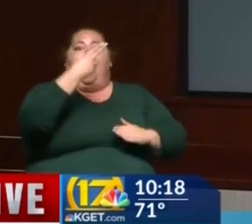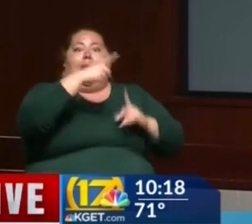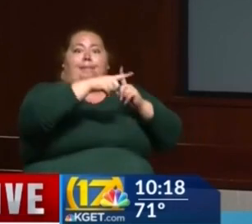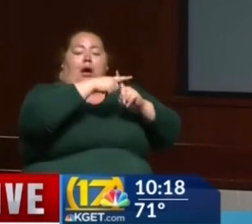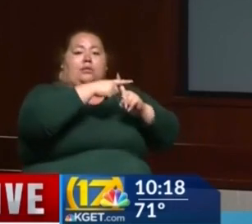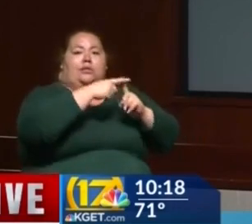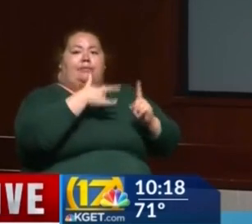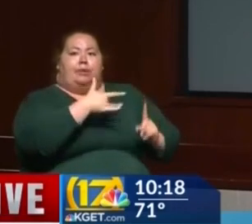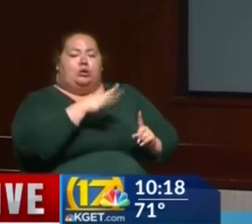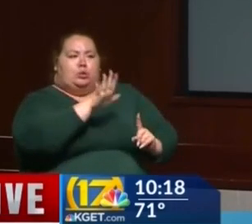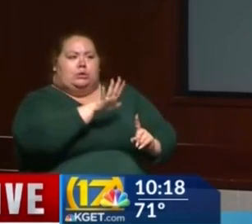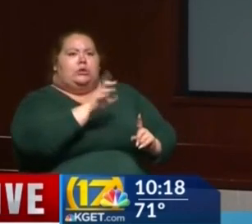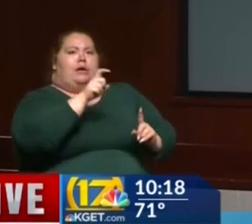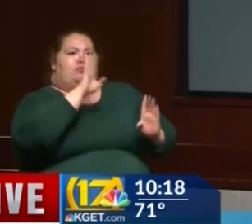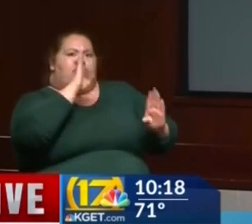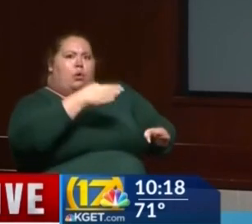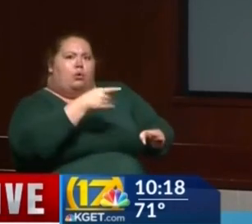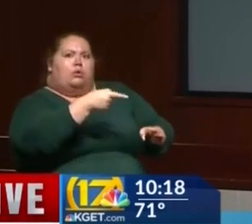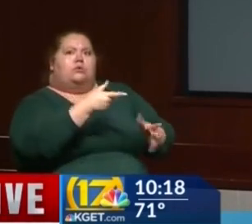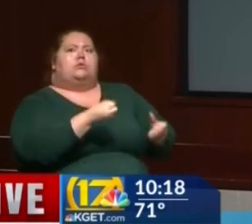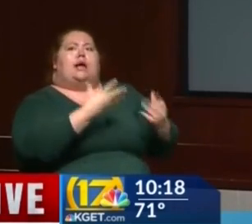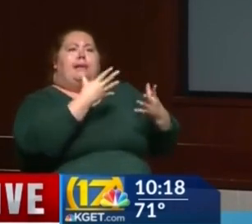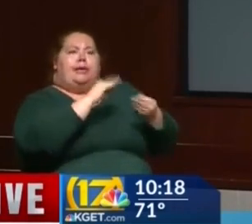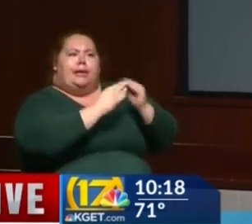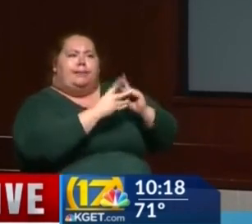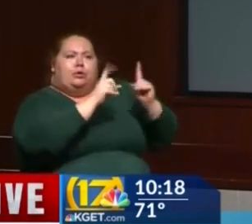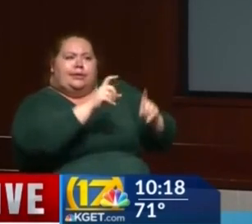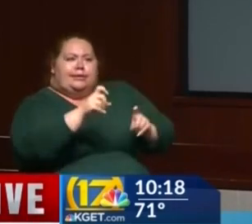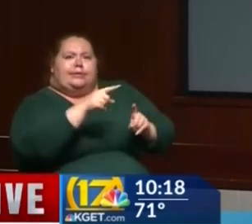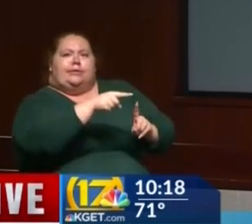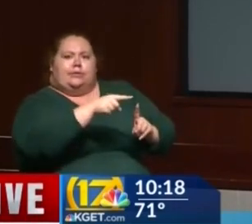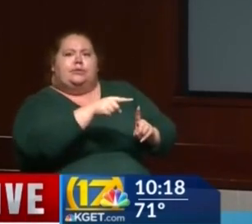AREAS OF OUR COMMUNITY THAT HAVE THESE HIGH POSITIVITY